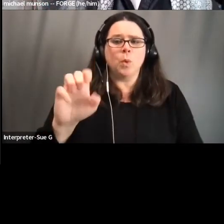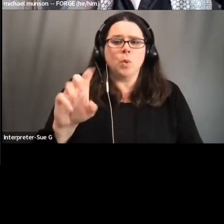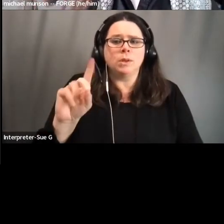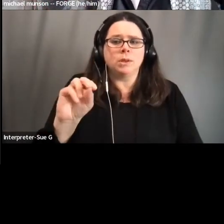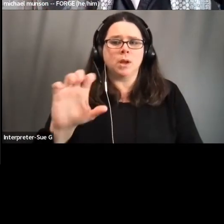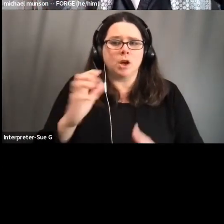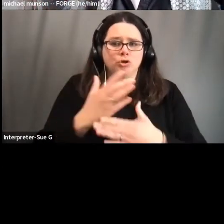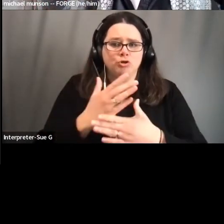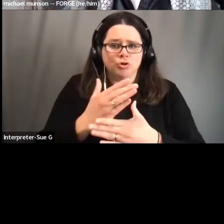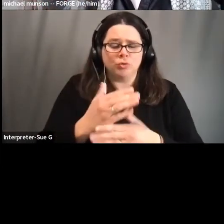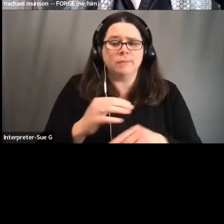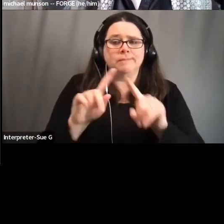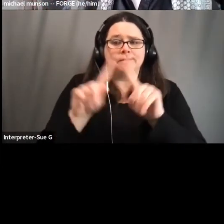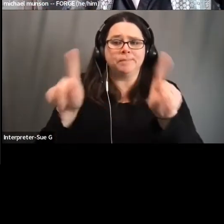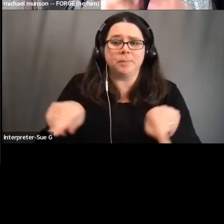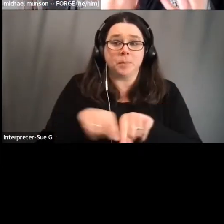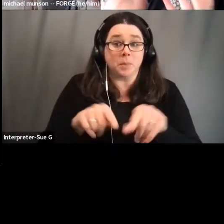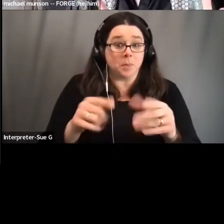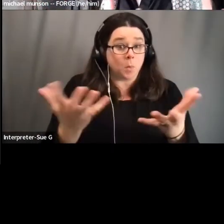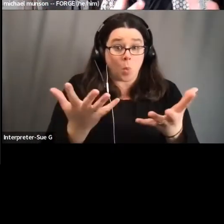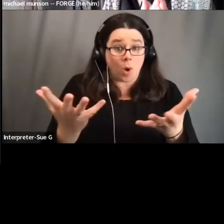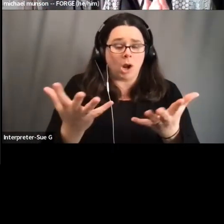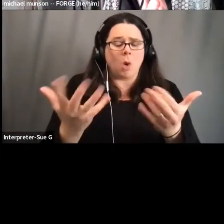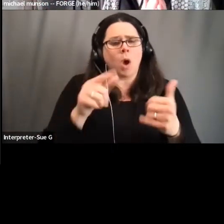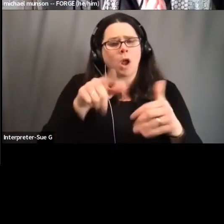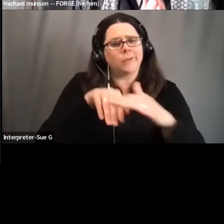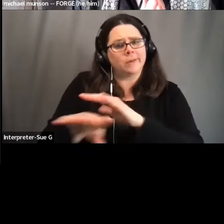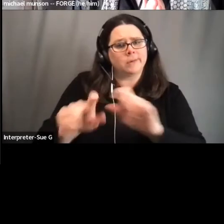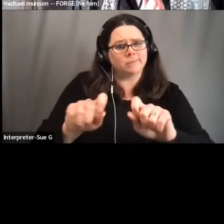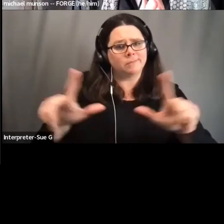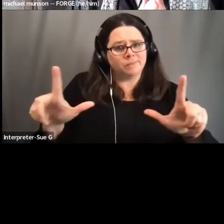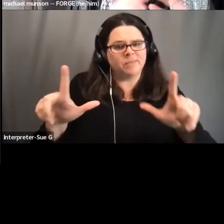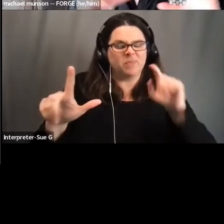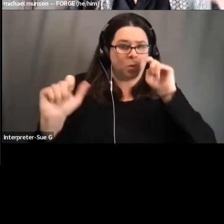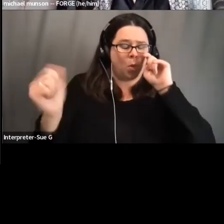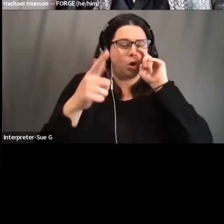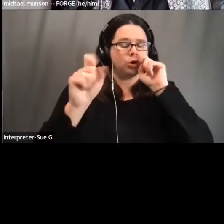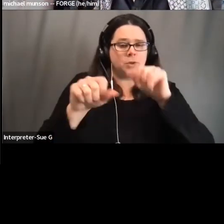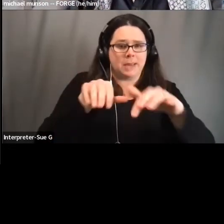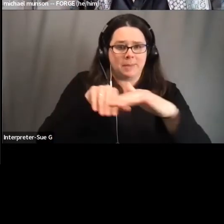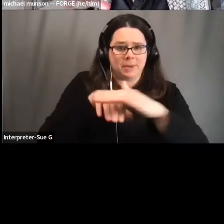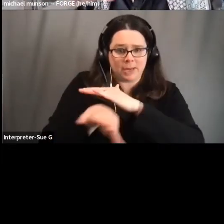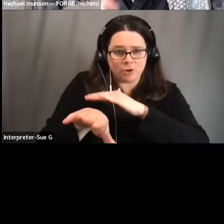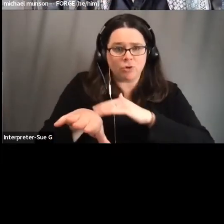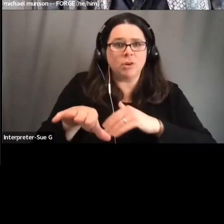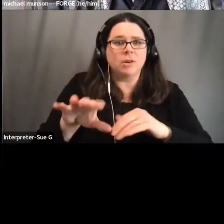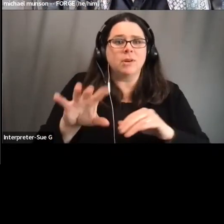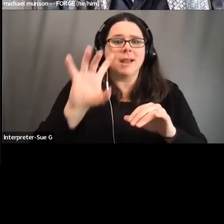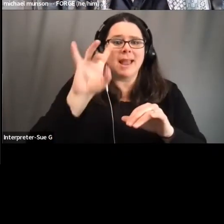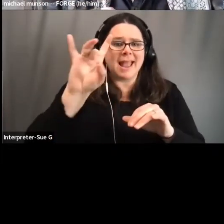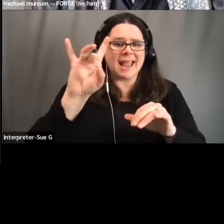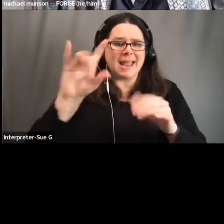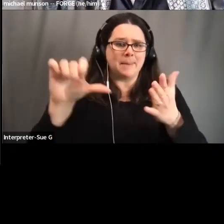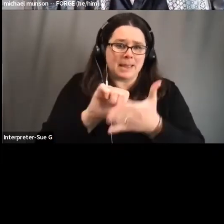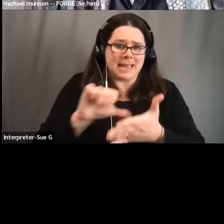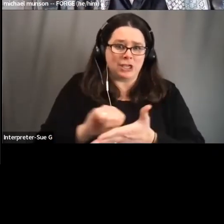and what I would like folks to do is to go to the screen and you should all be able to enter. So there's eight different pages. Now it sounds like there's a lot of pages